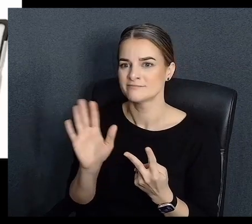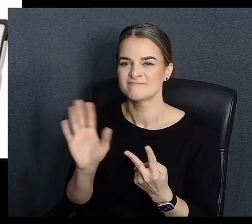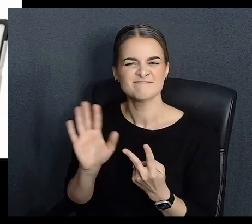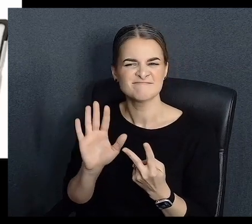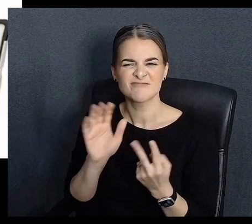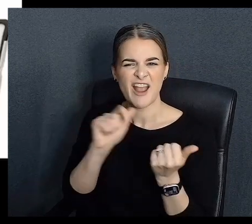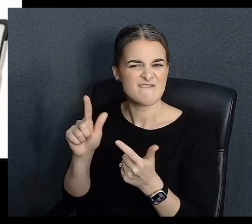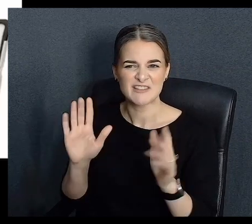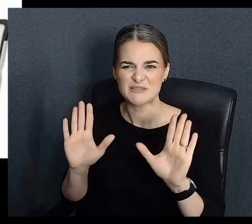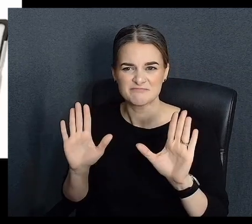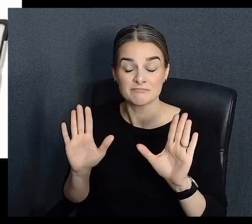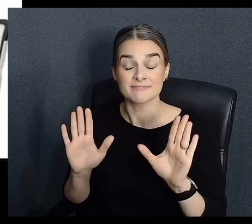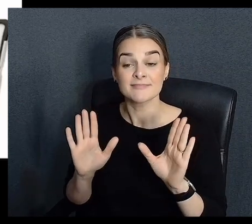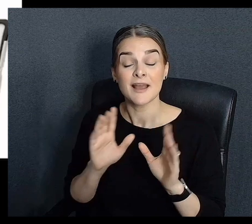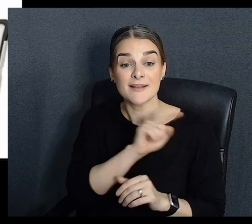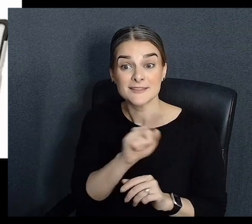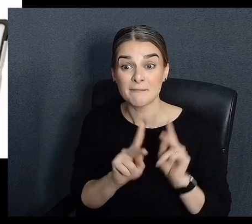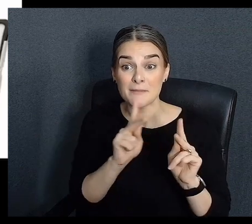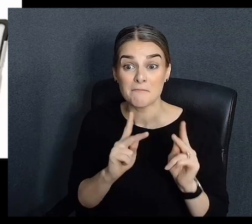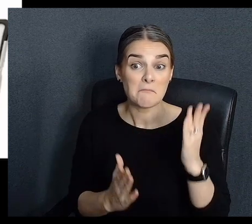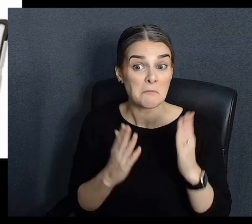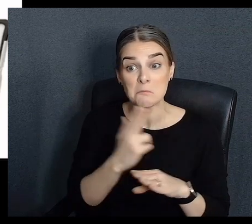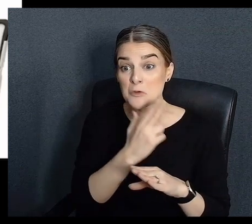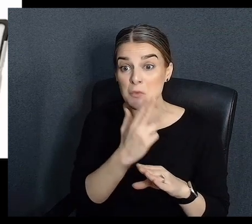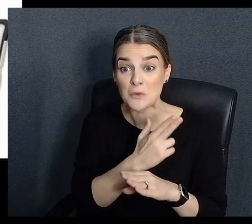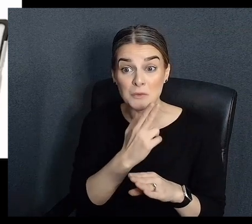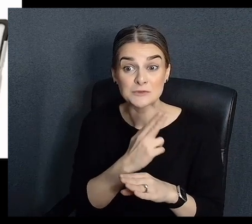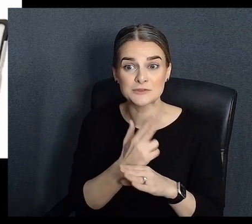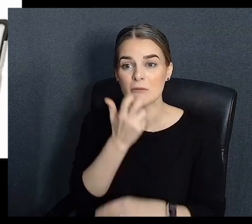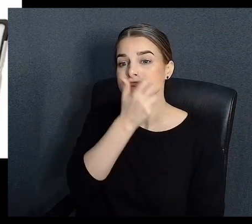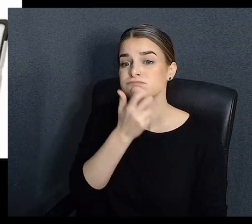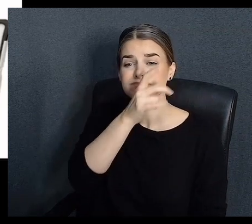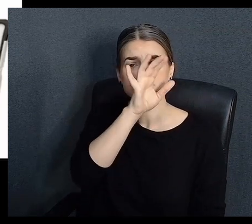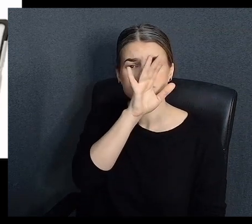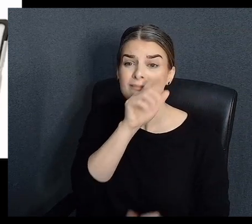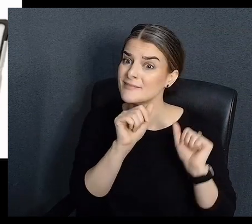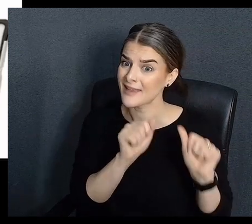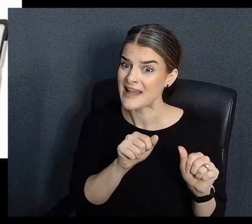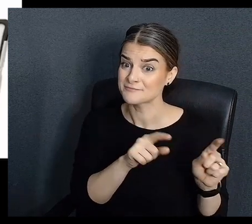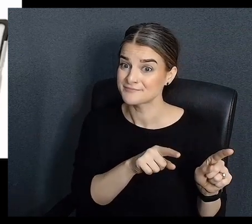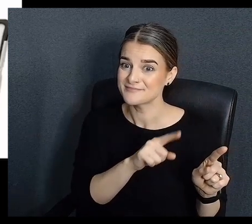Some people may be able to use their oral speech some of the time, but then they might not